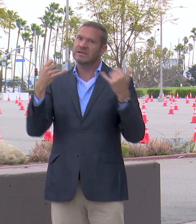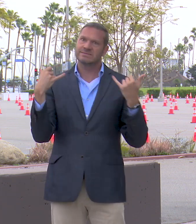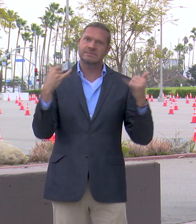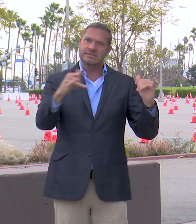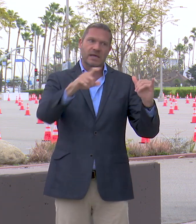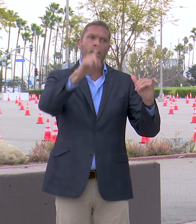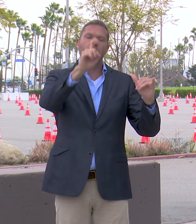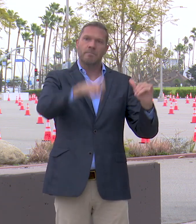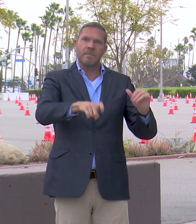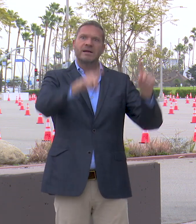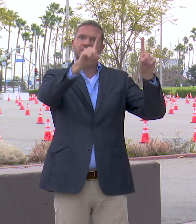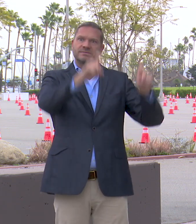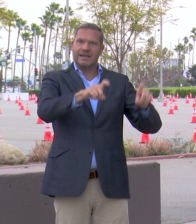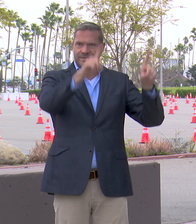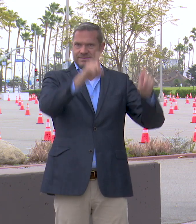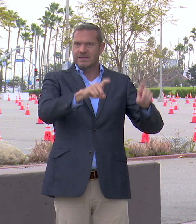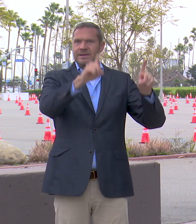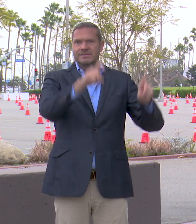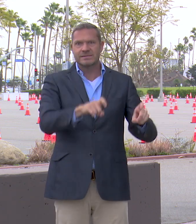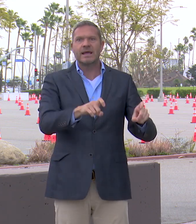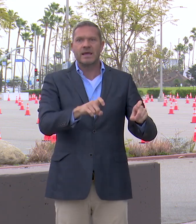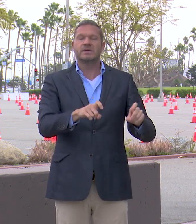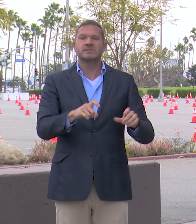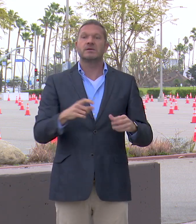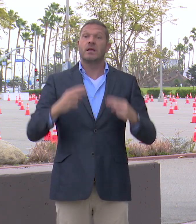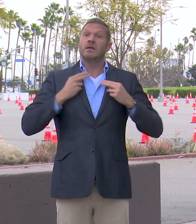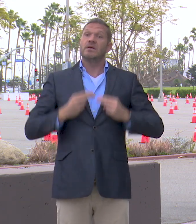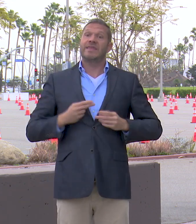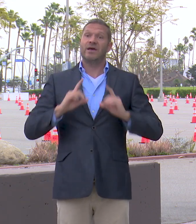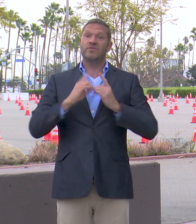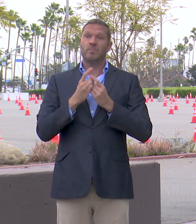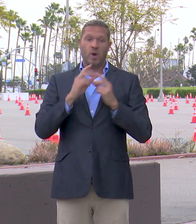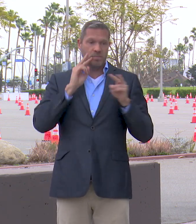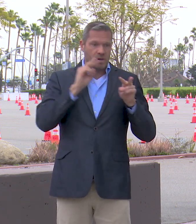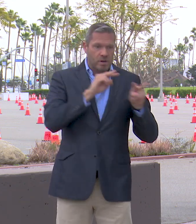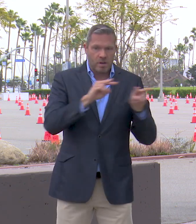The Health department continues to monitor cases in the city and conduct contact tracing